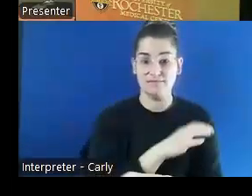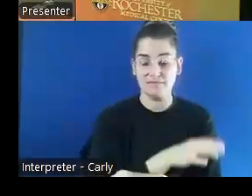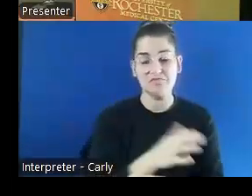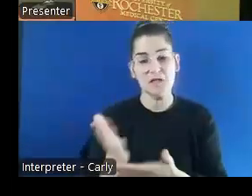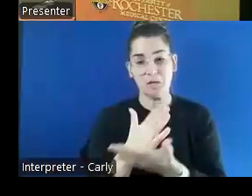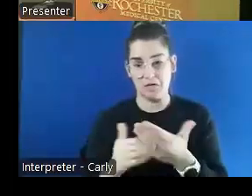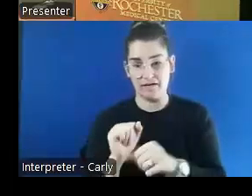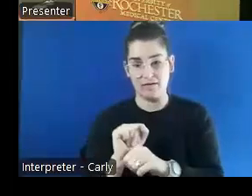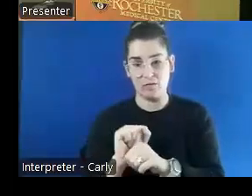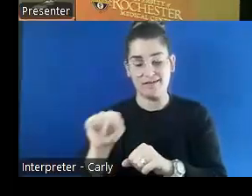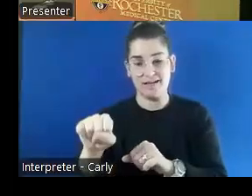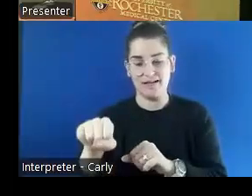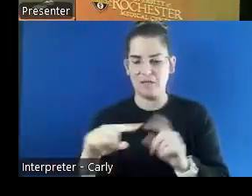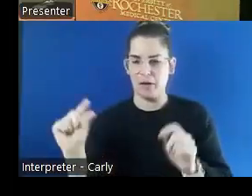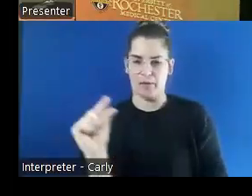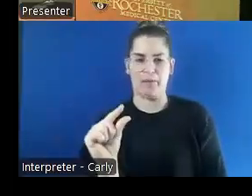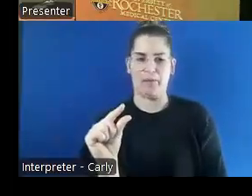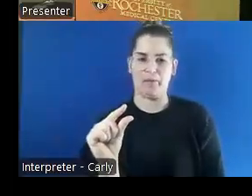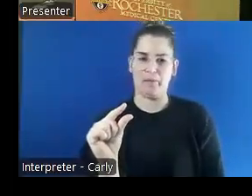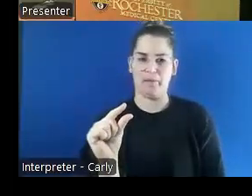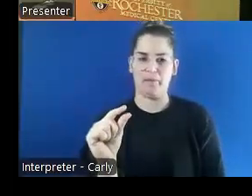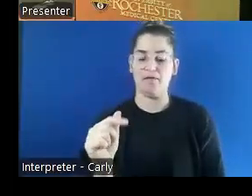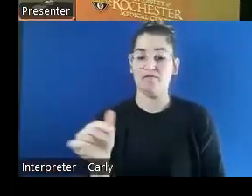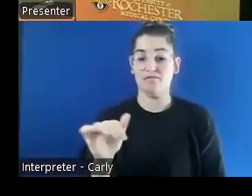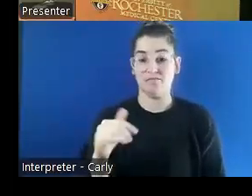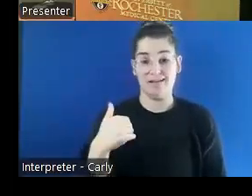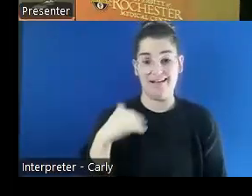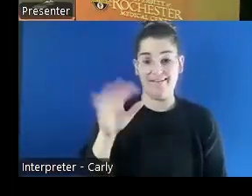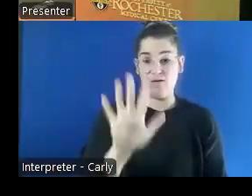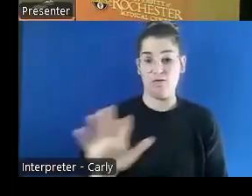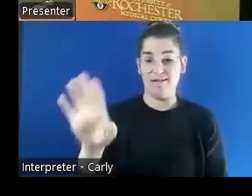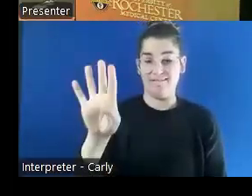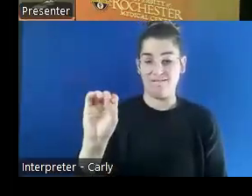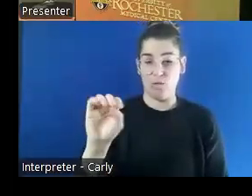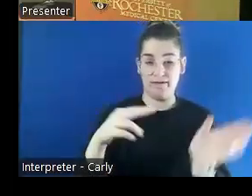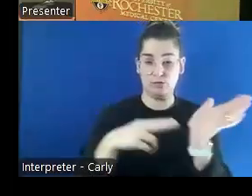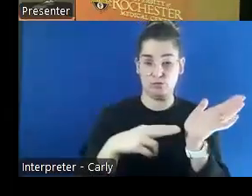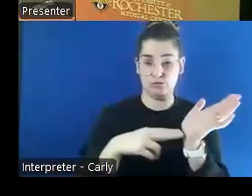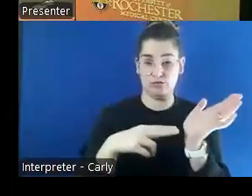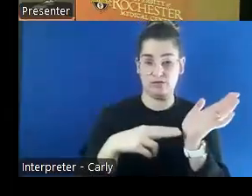only a very small part we in fact have about 40 nurses across our services um we also have